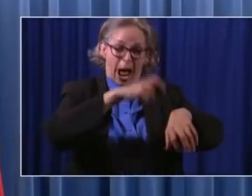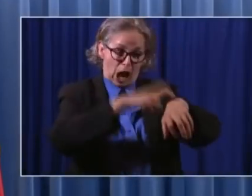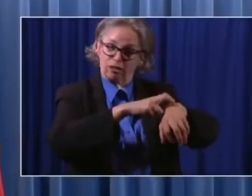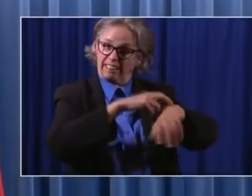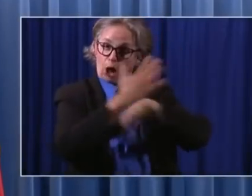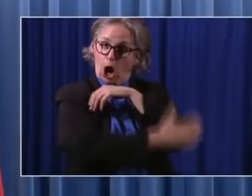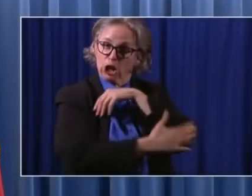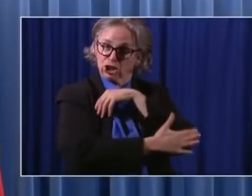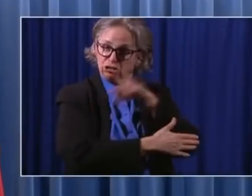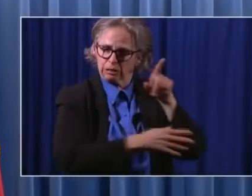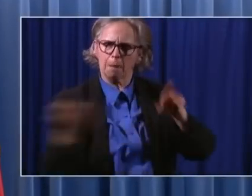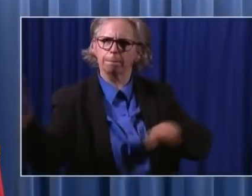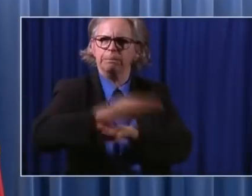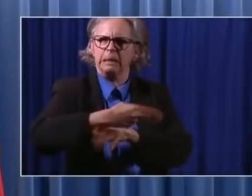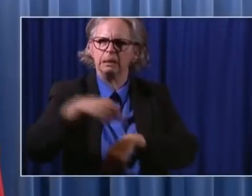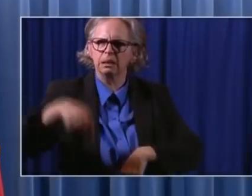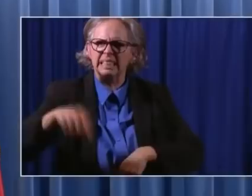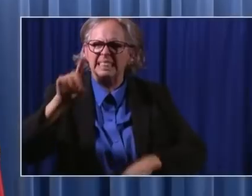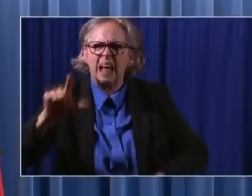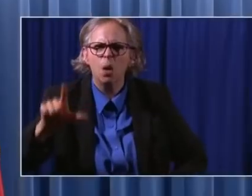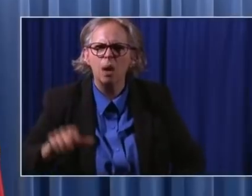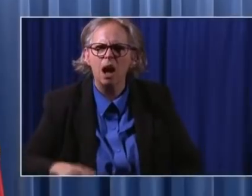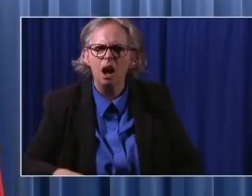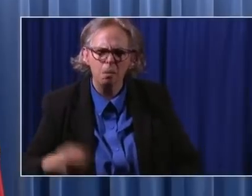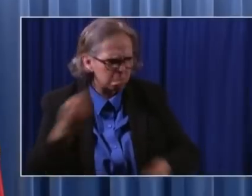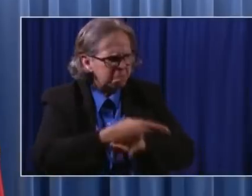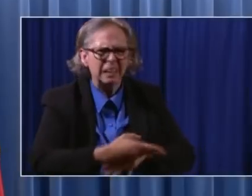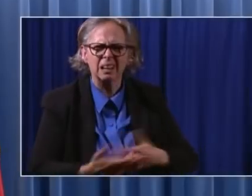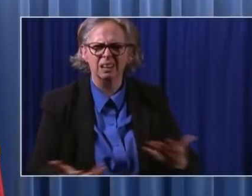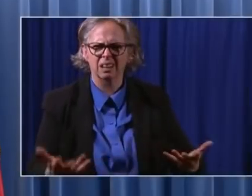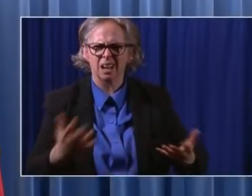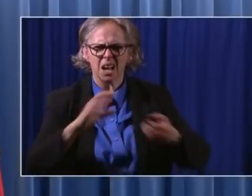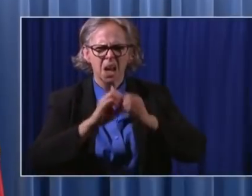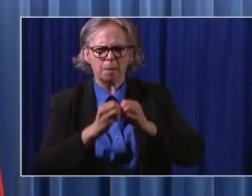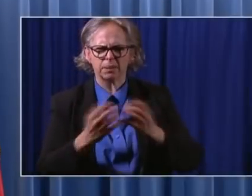IS MORE THAN THE ENTIRE COUNTRY OF IRELAND. POPULATION 4.9